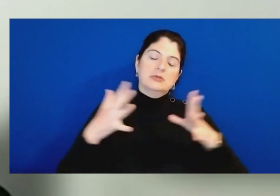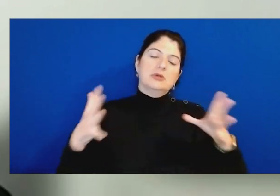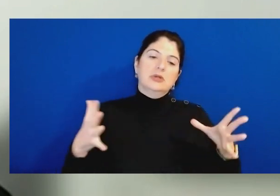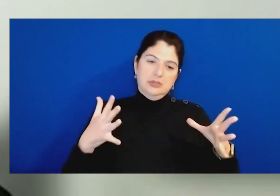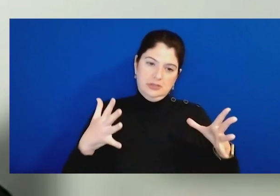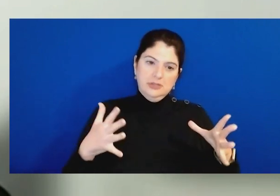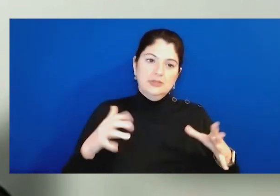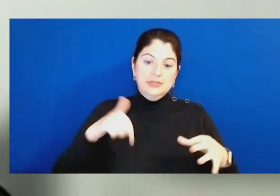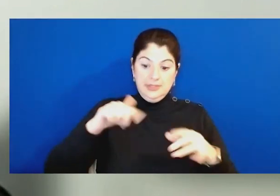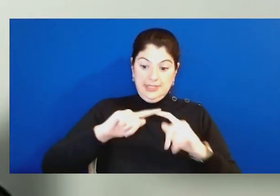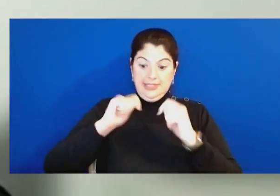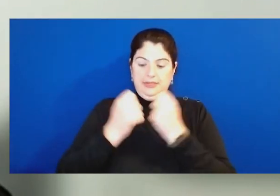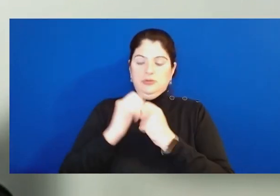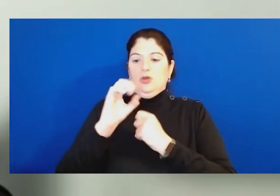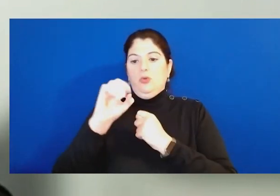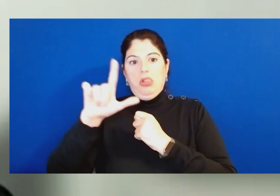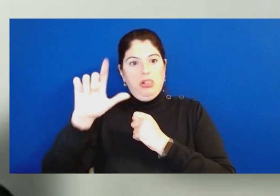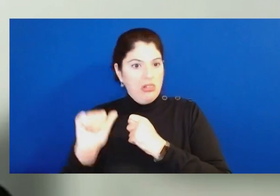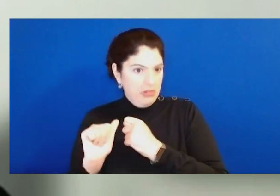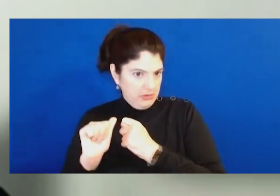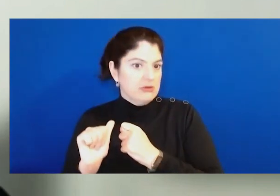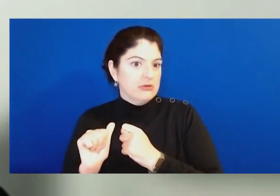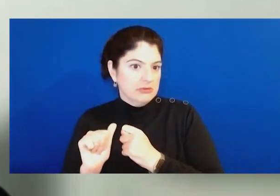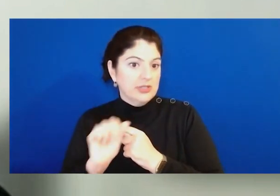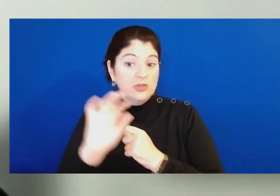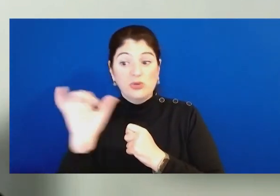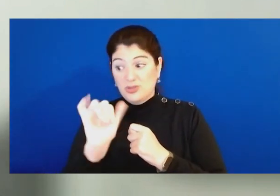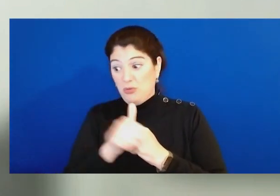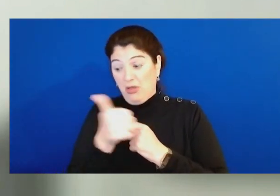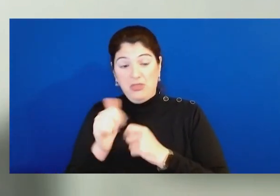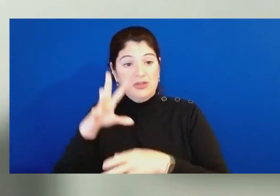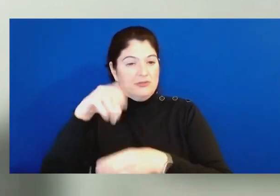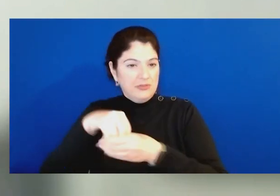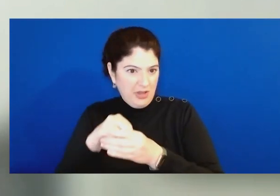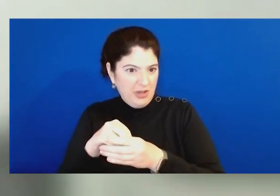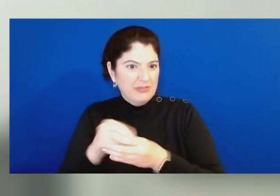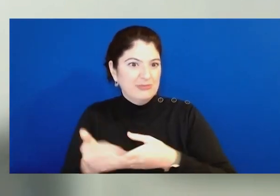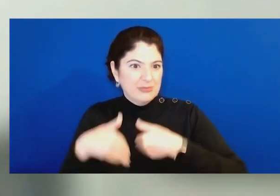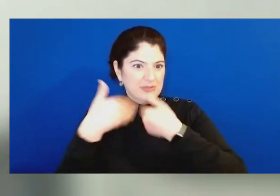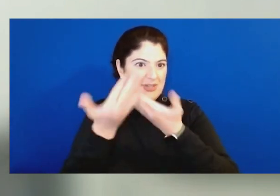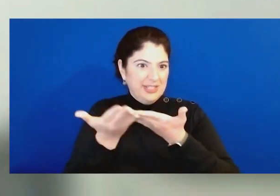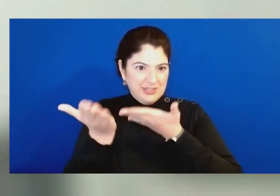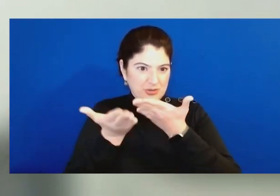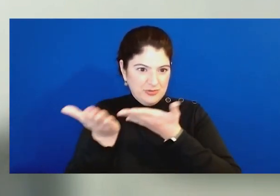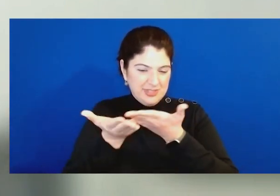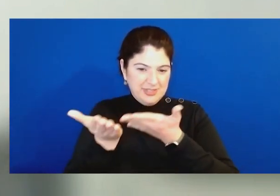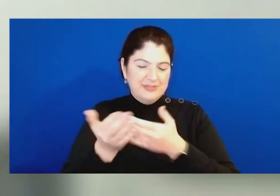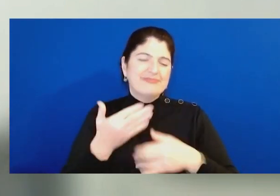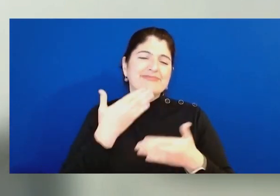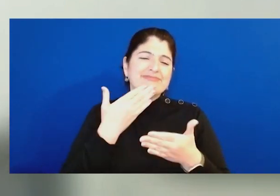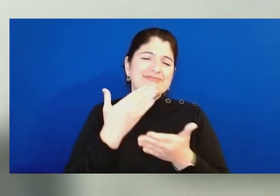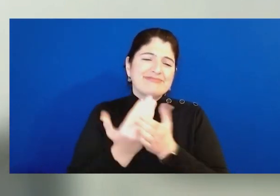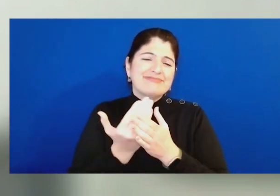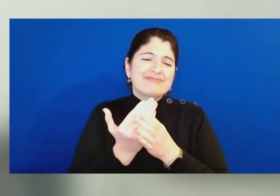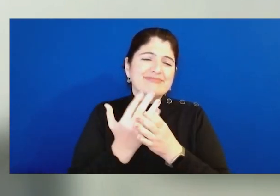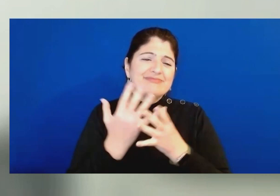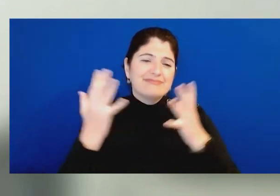in the Office of Language Access and those who are providing services. So if you completed it just now, thank you for completing it.